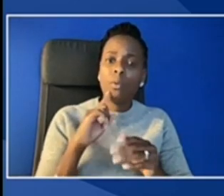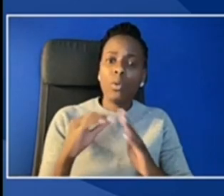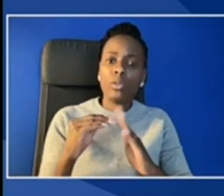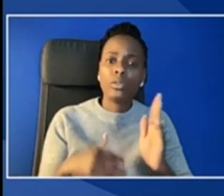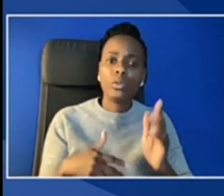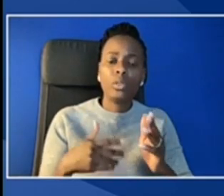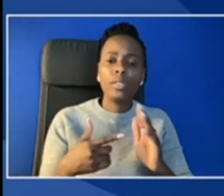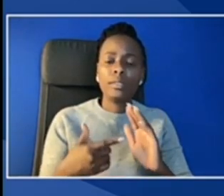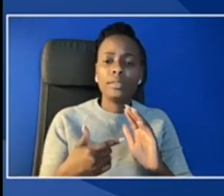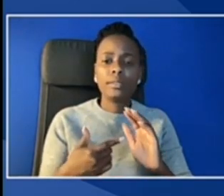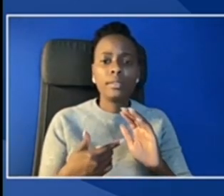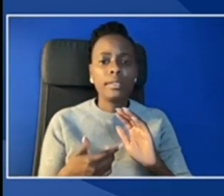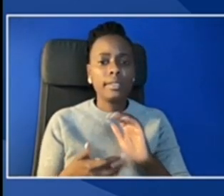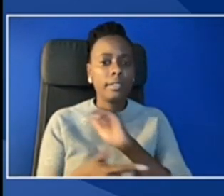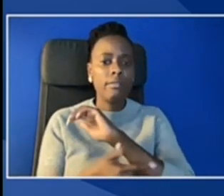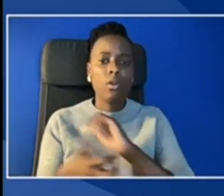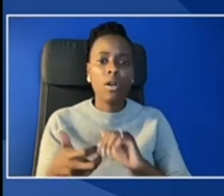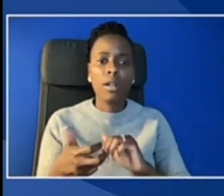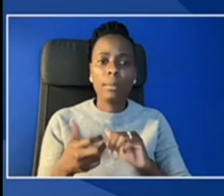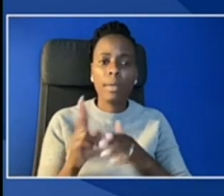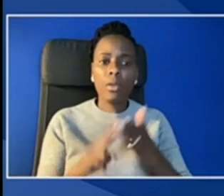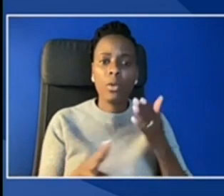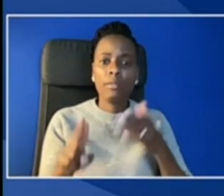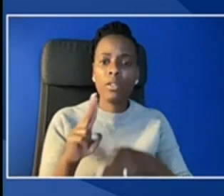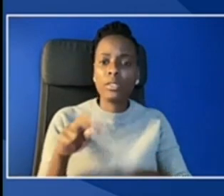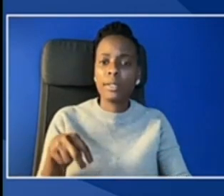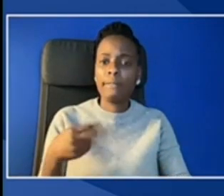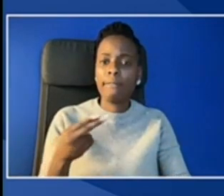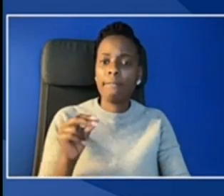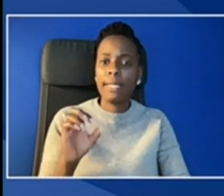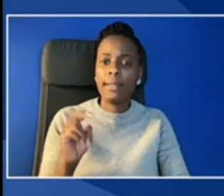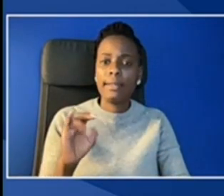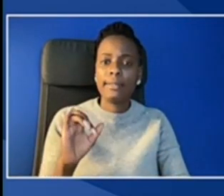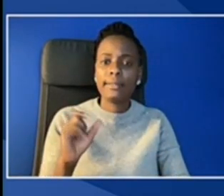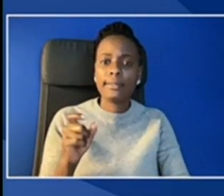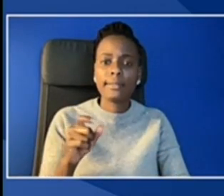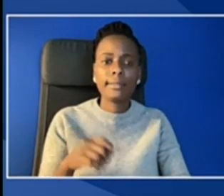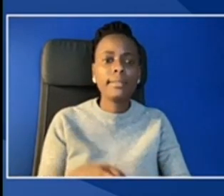Thank you, Brady. Matthew, I see that you're muted.